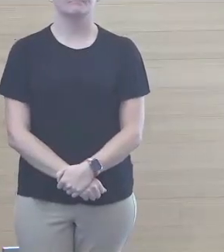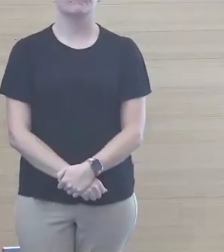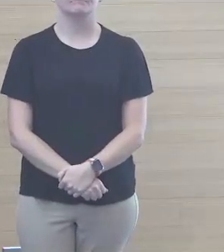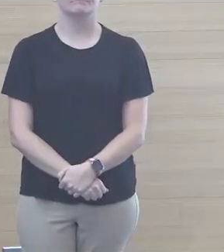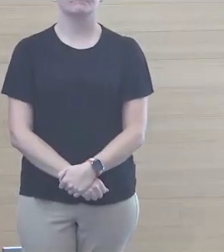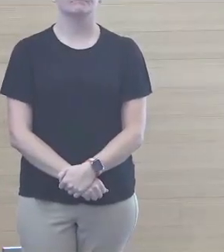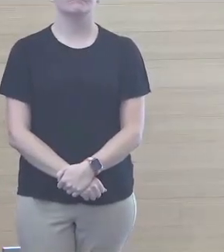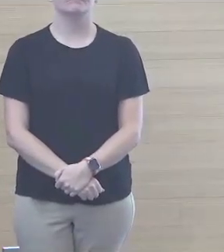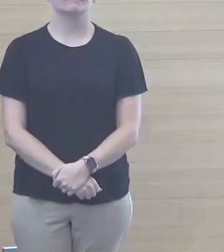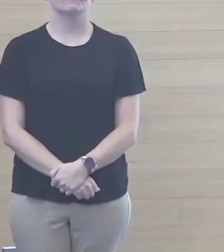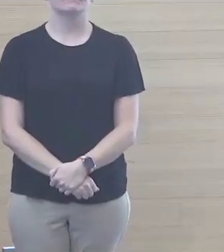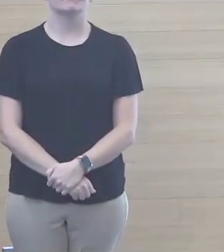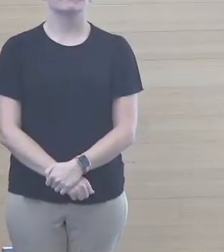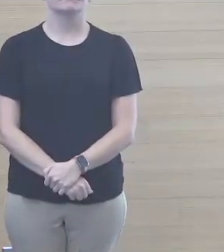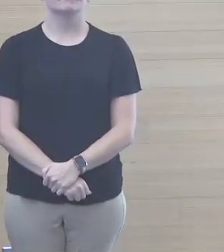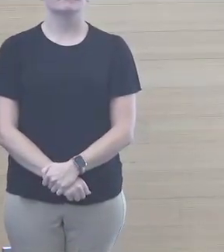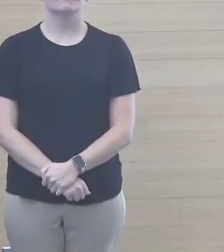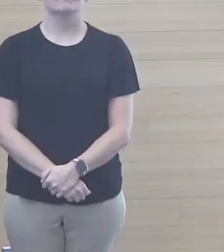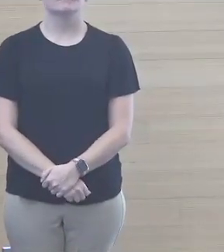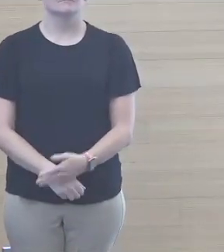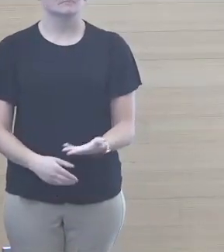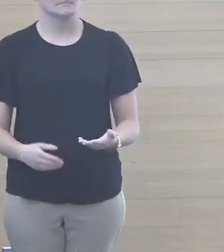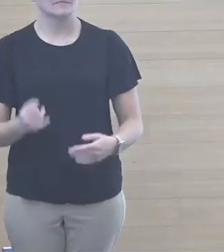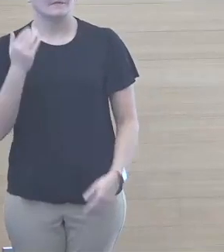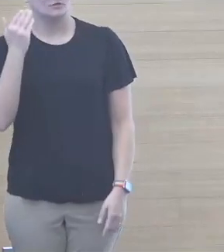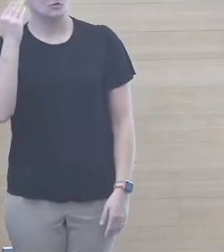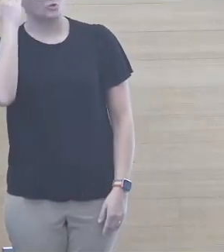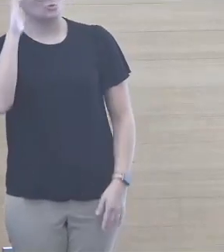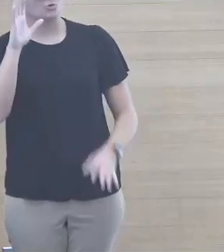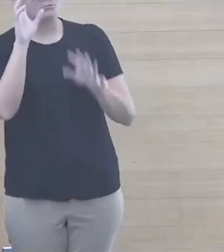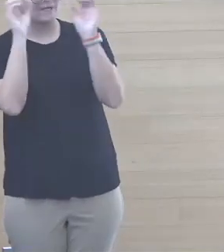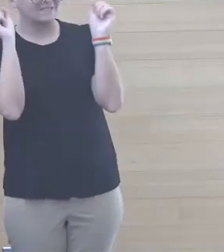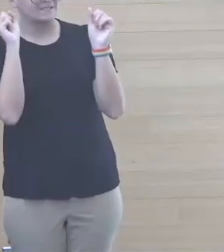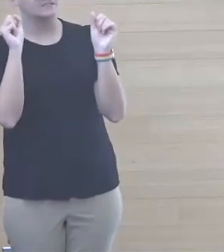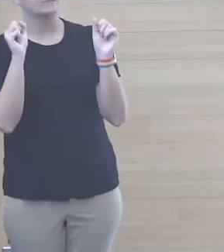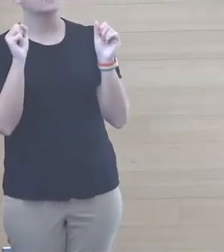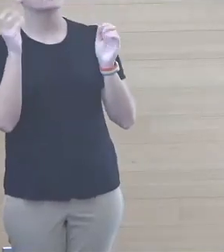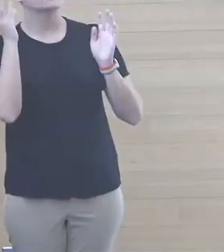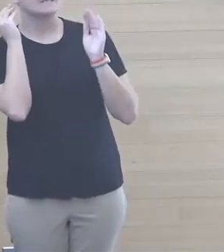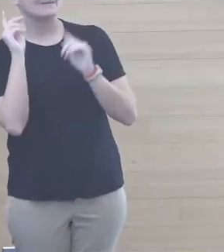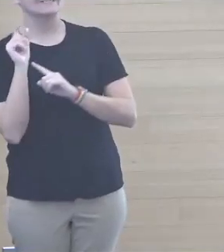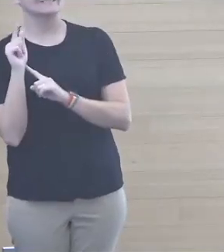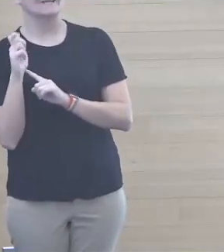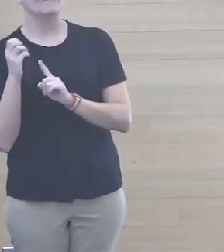So if you know your presidents, the hint is using the date from the last question.